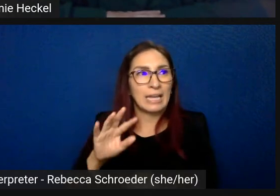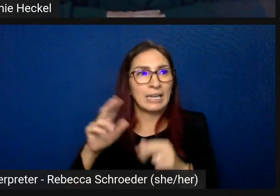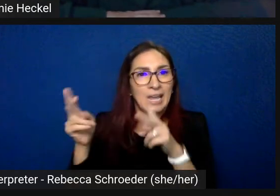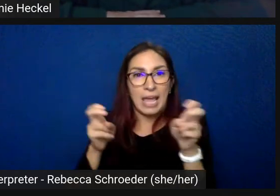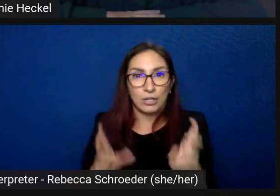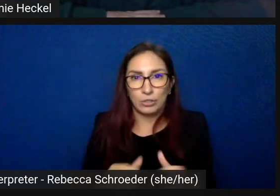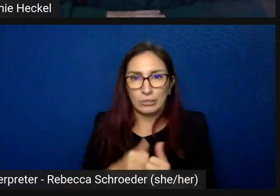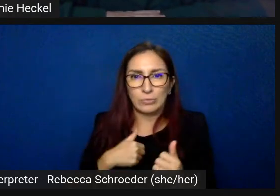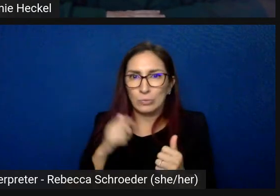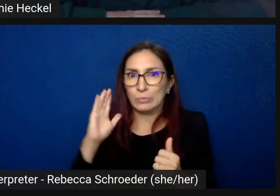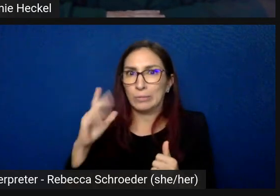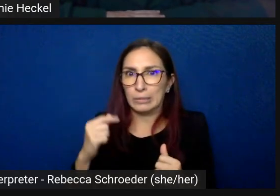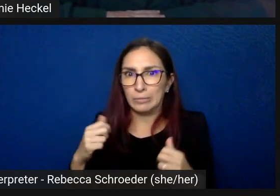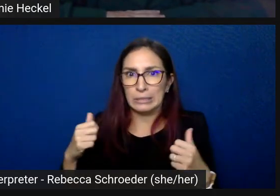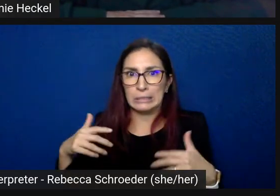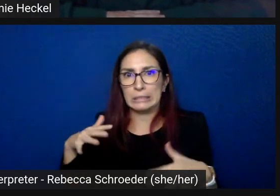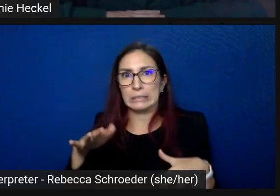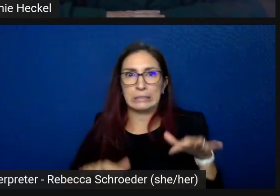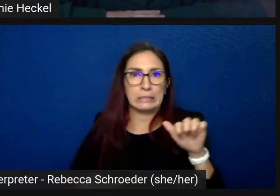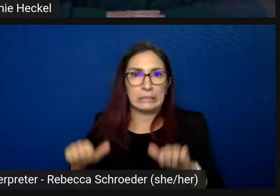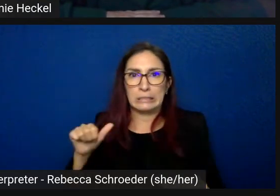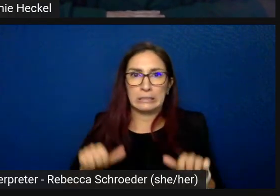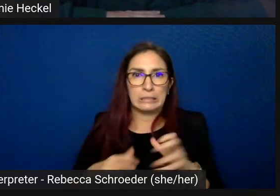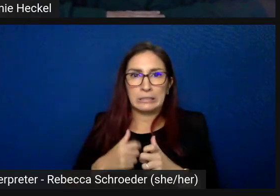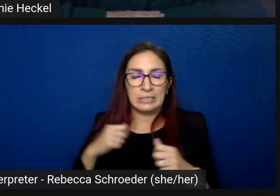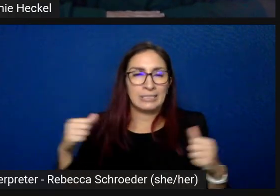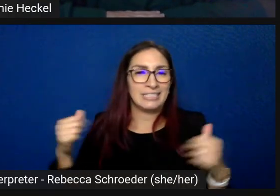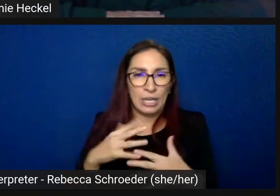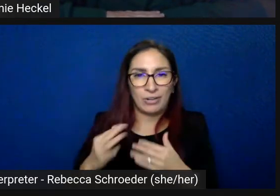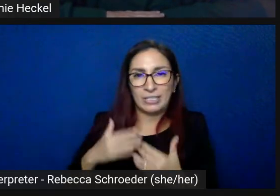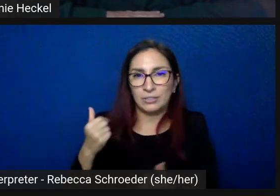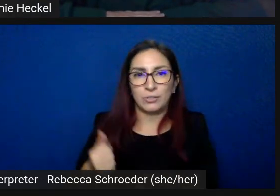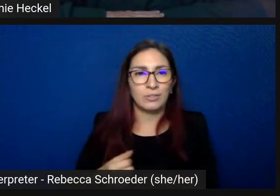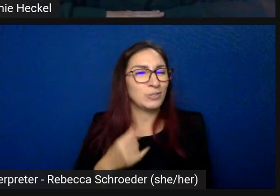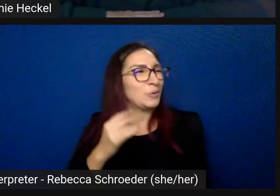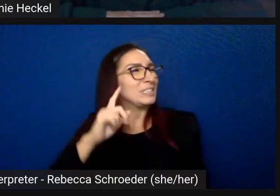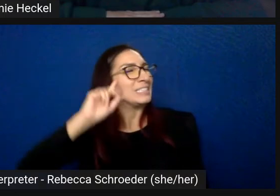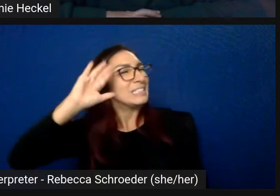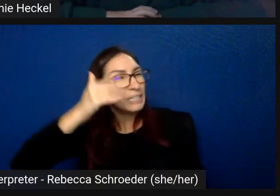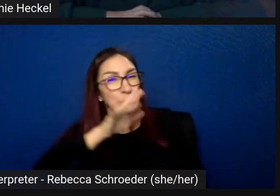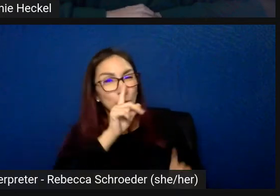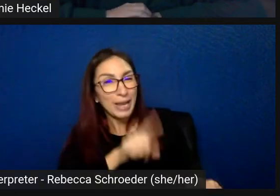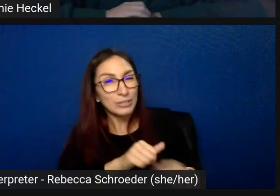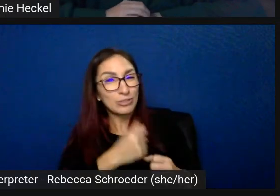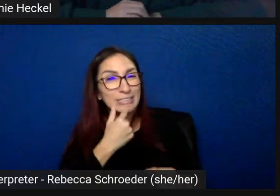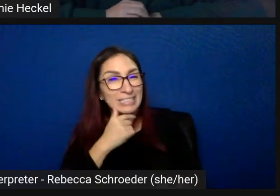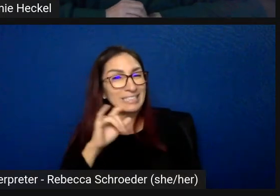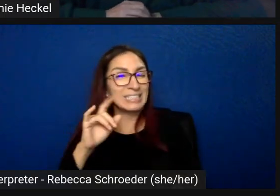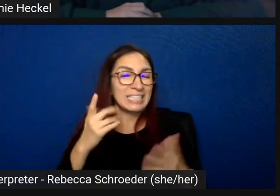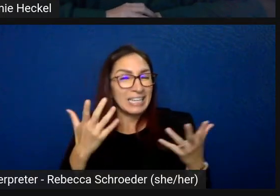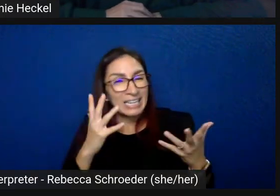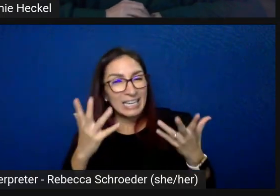It sounds like the answer is it depends on the requirements of the project as always.